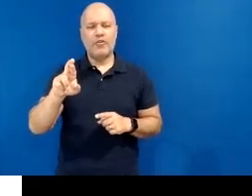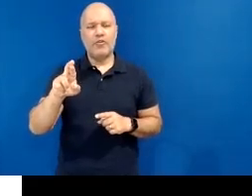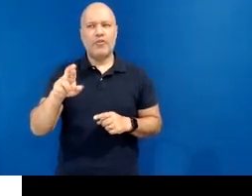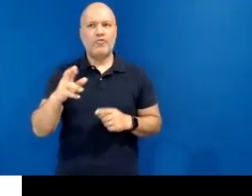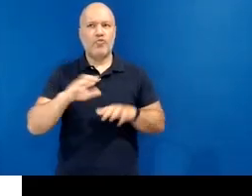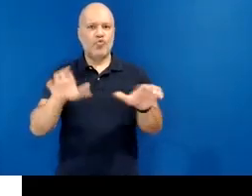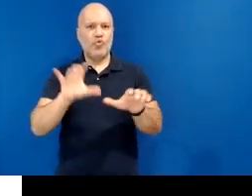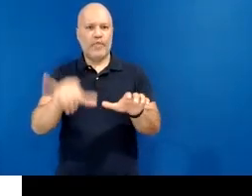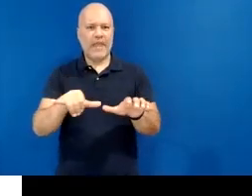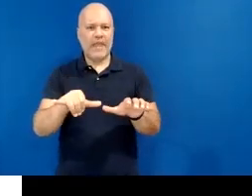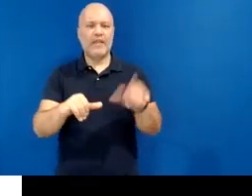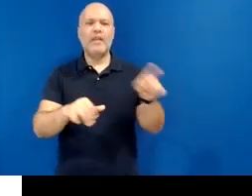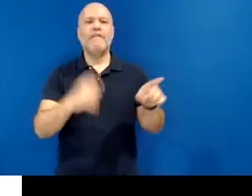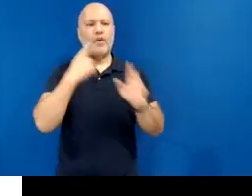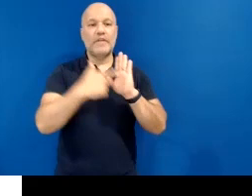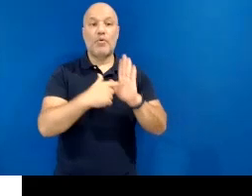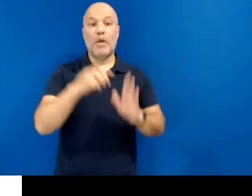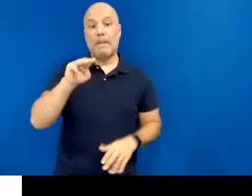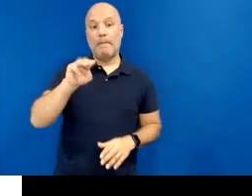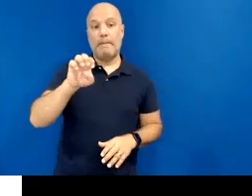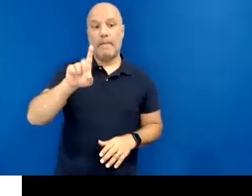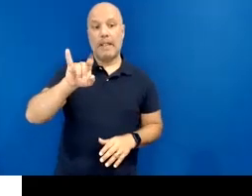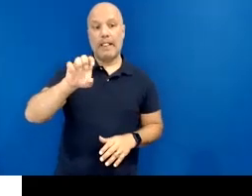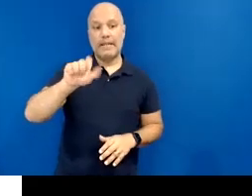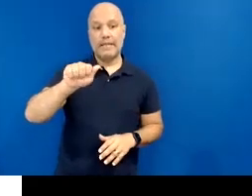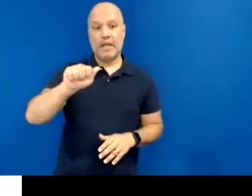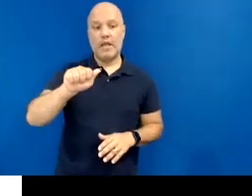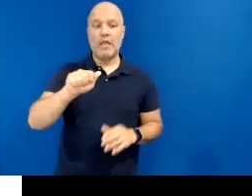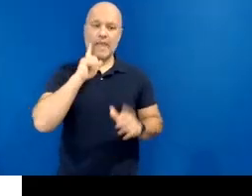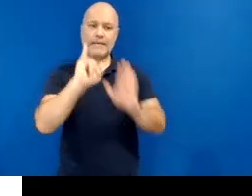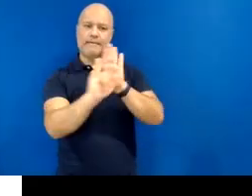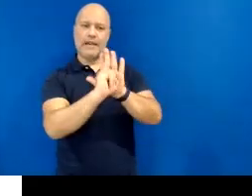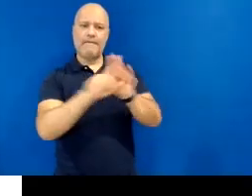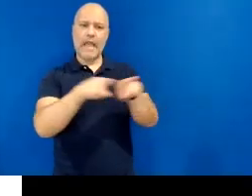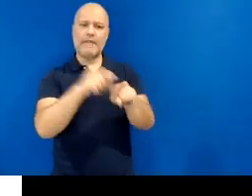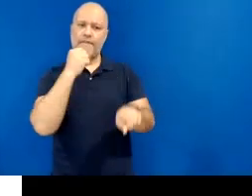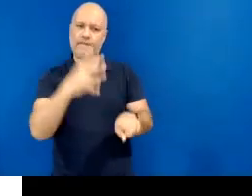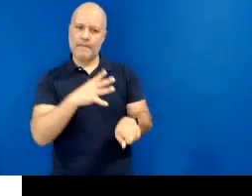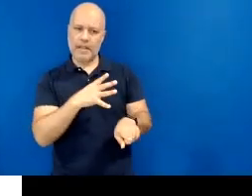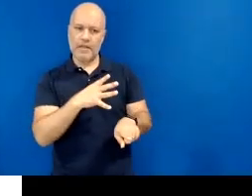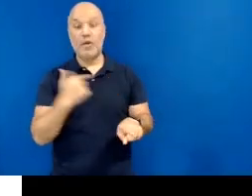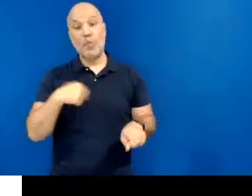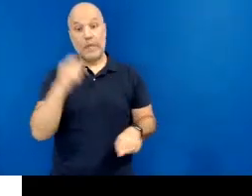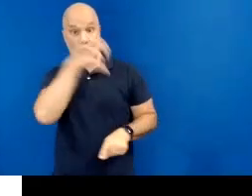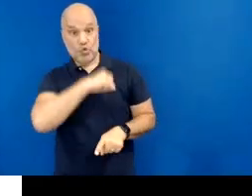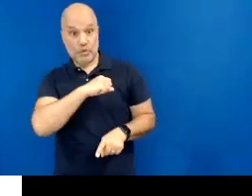We're identifying as a female here. And we're at we're already assuming that that is her